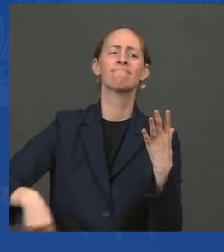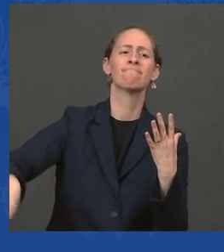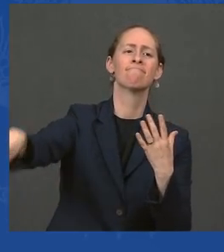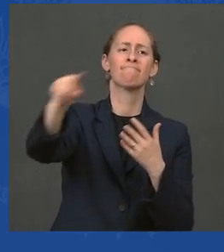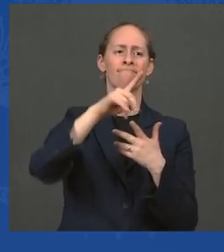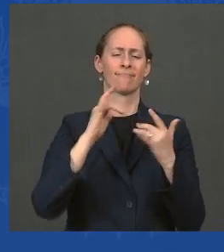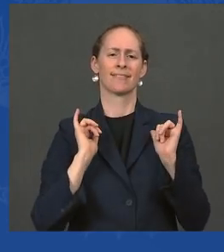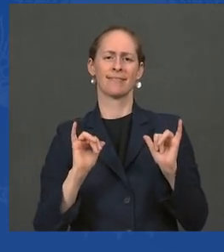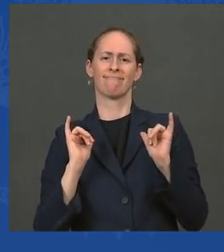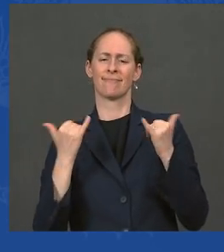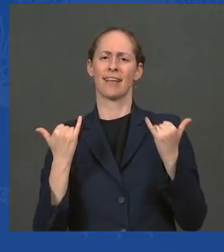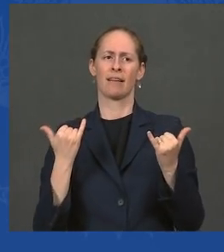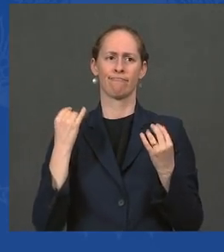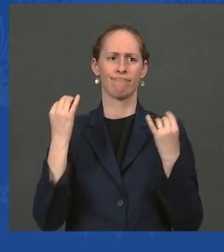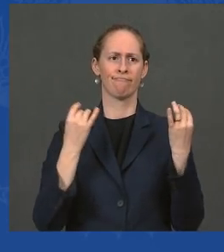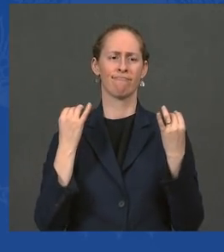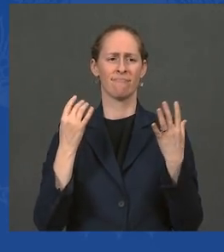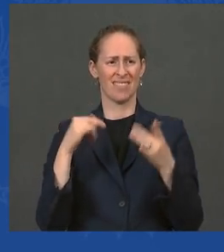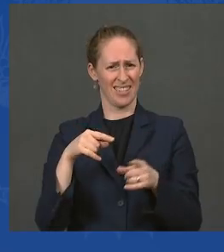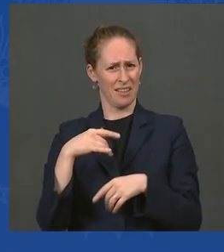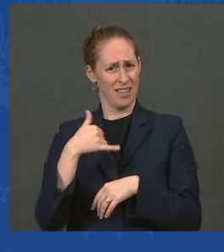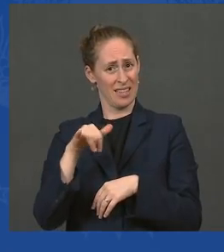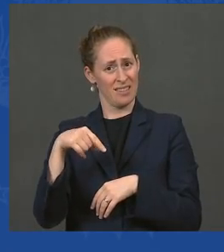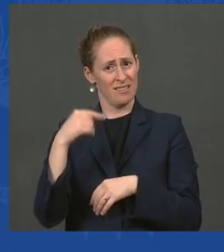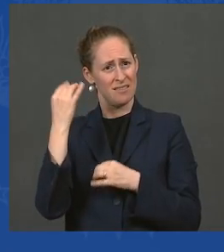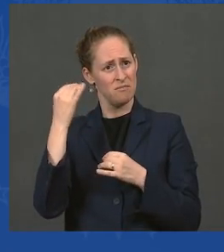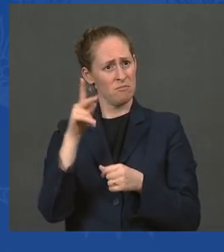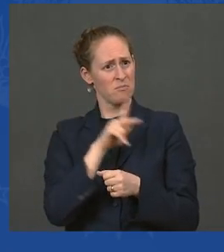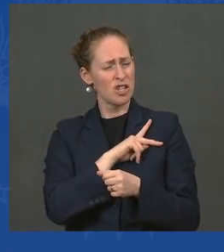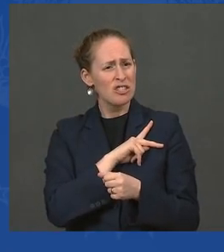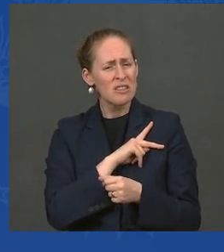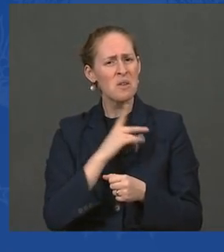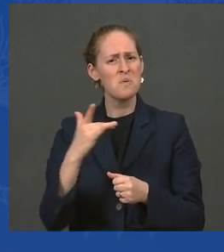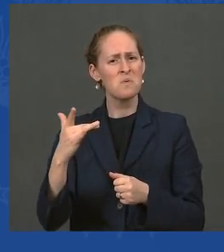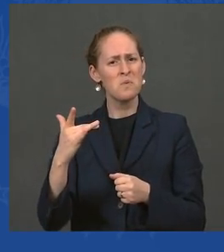It's personal. It's personal. And Bob Casey gets it.